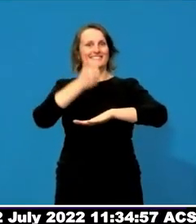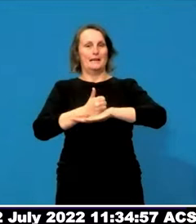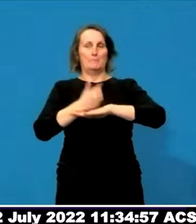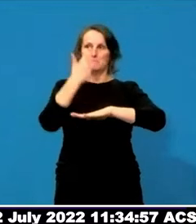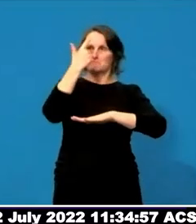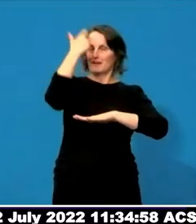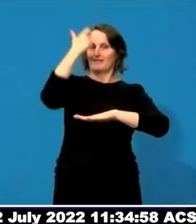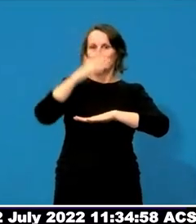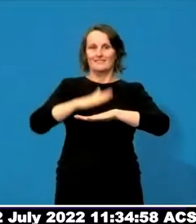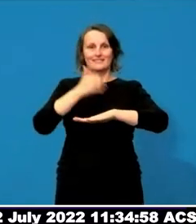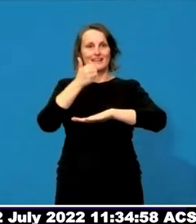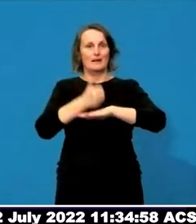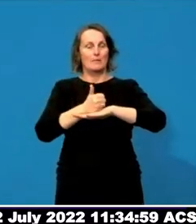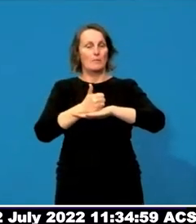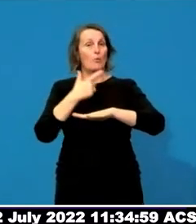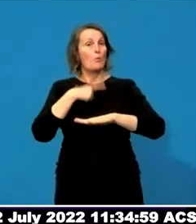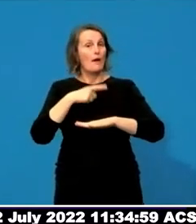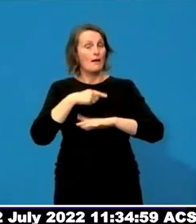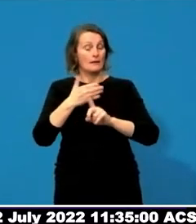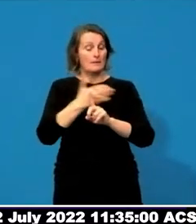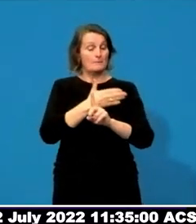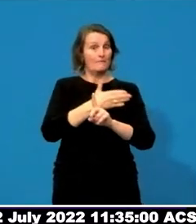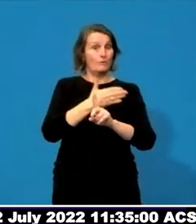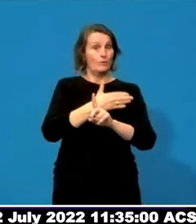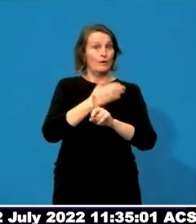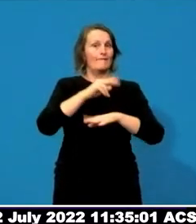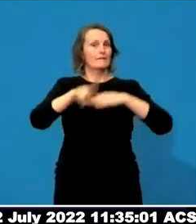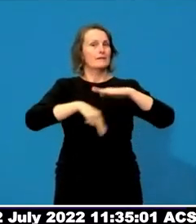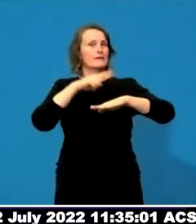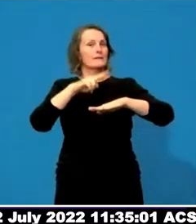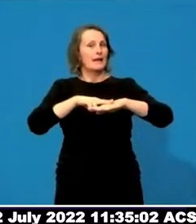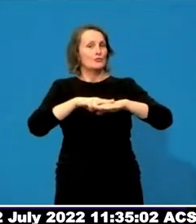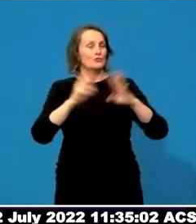a National Commission for Aboriginal and Torres Strait Islander people.